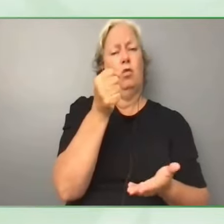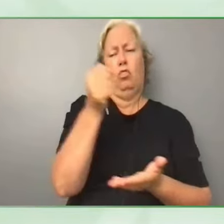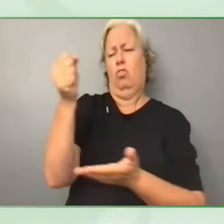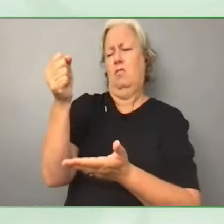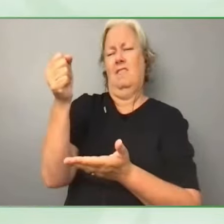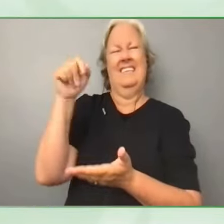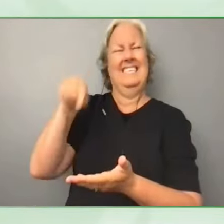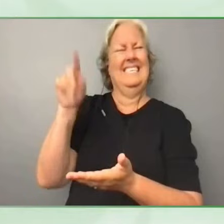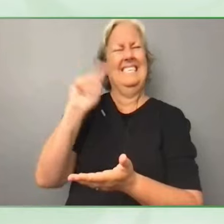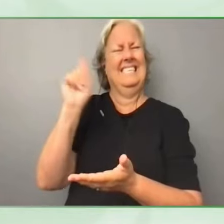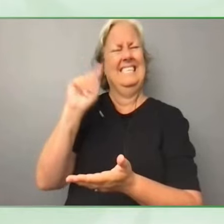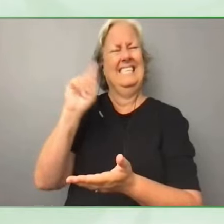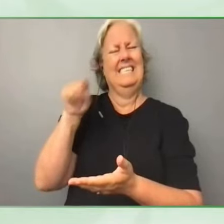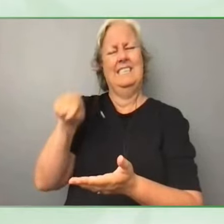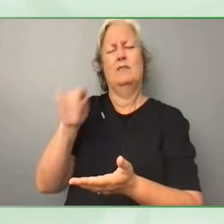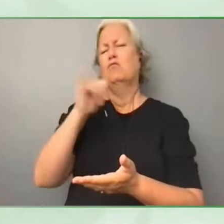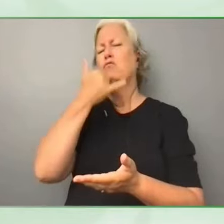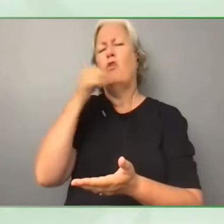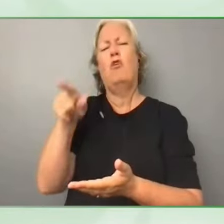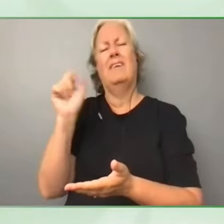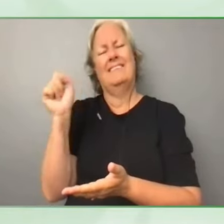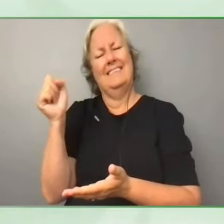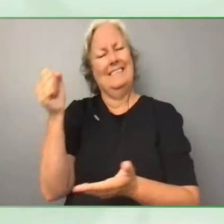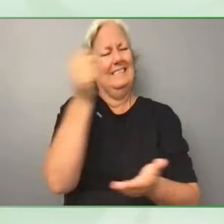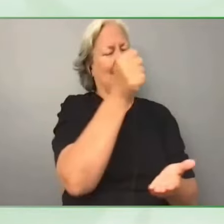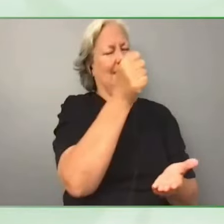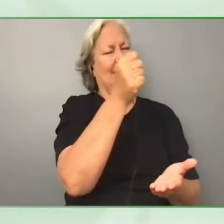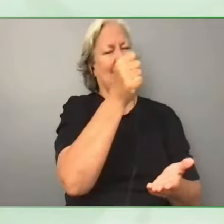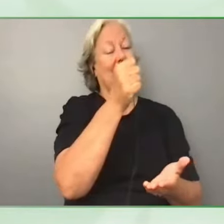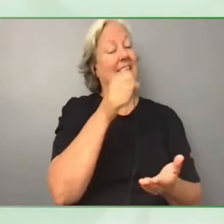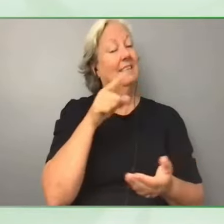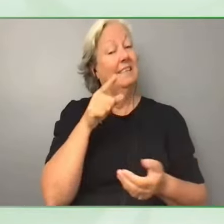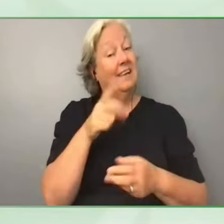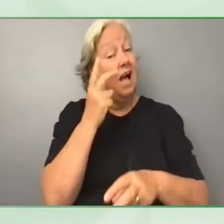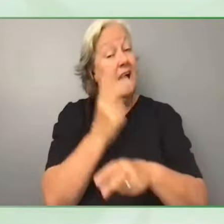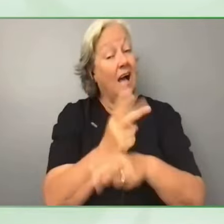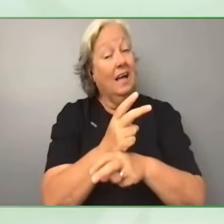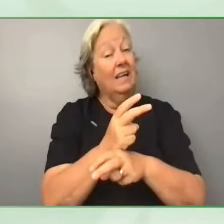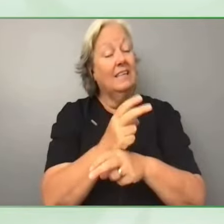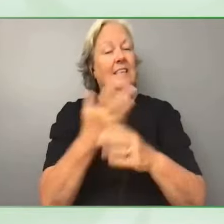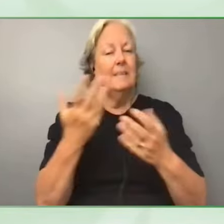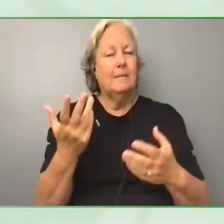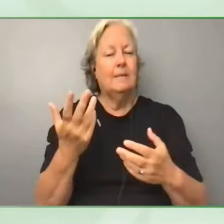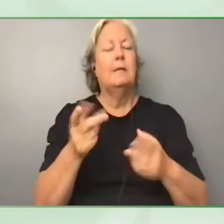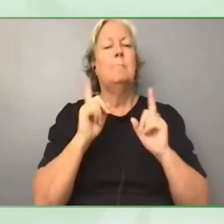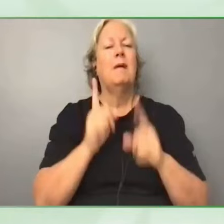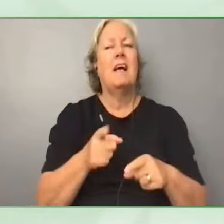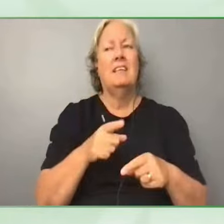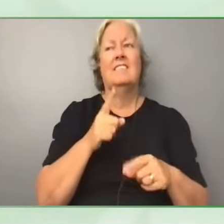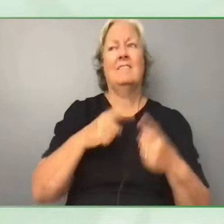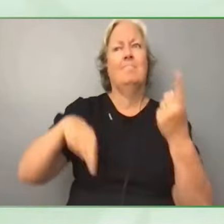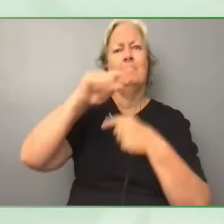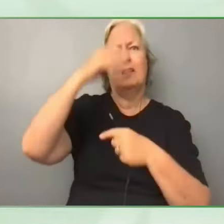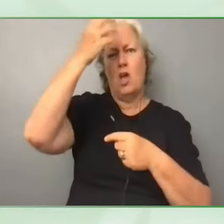That is often very difficult because it requires a shift in